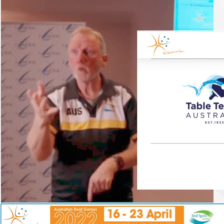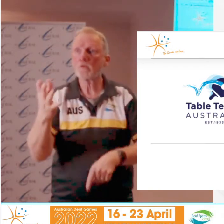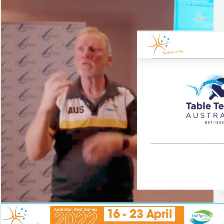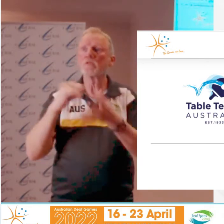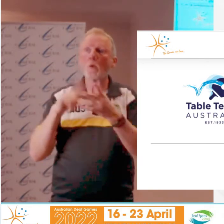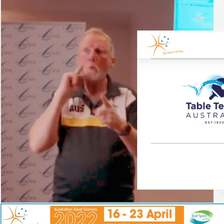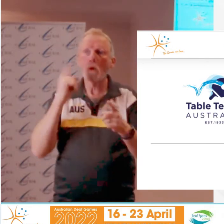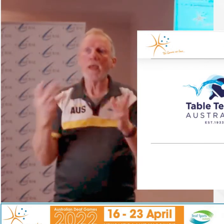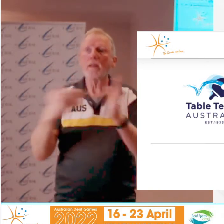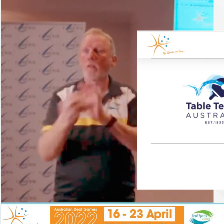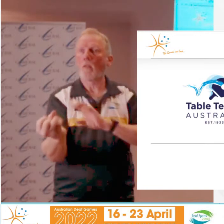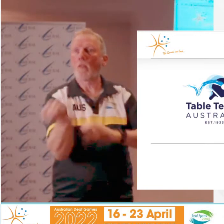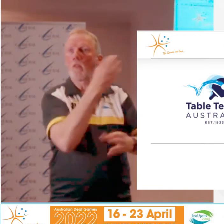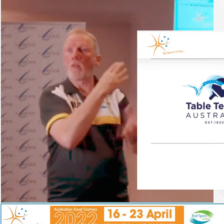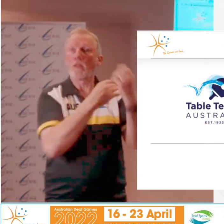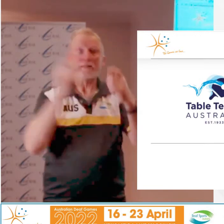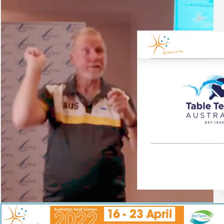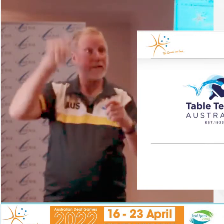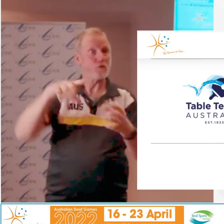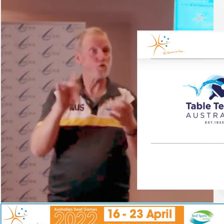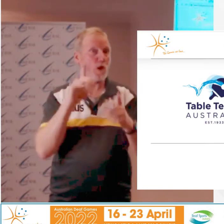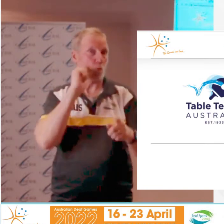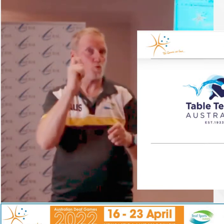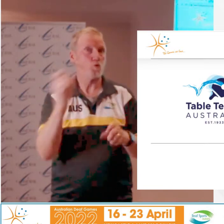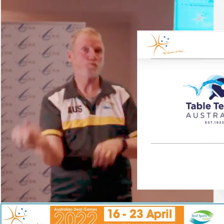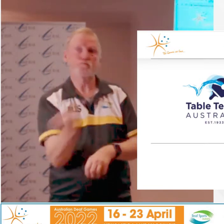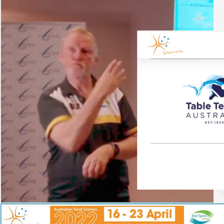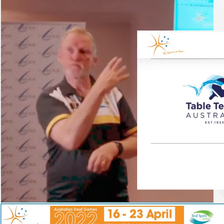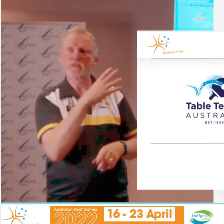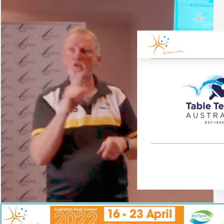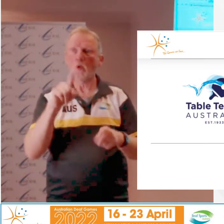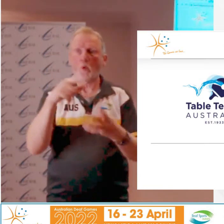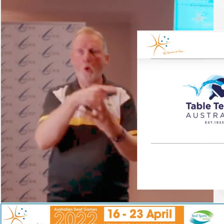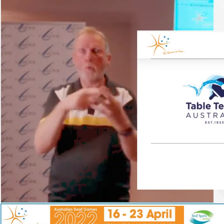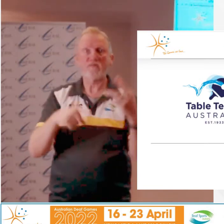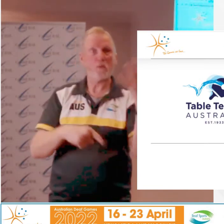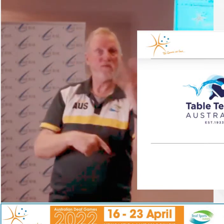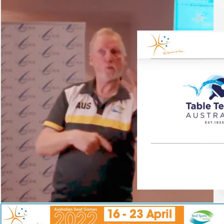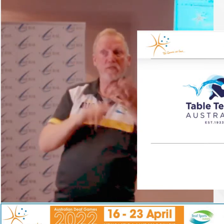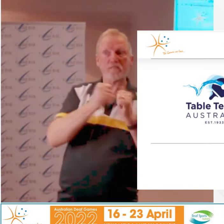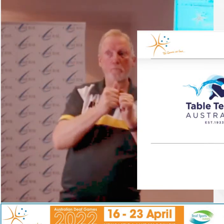so we've got table tennis Australia and bowles Australia um we've got a couple of others coming